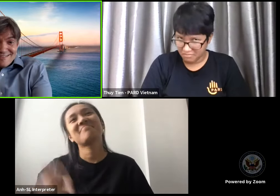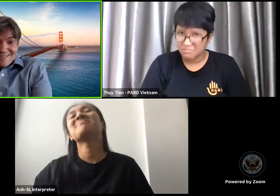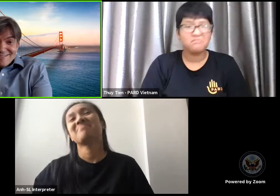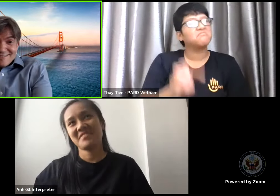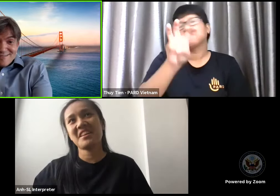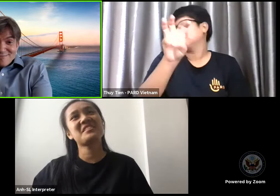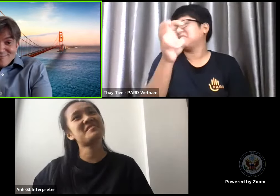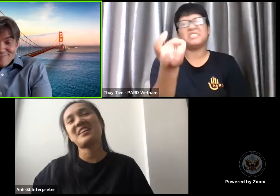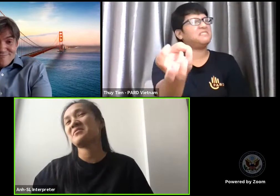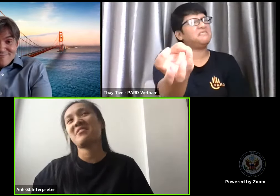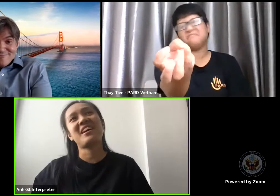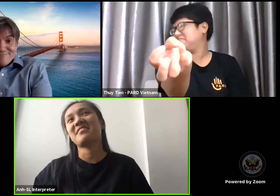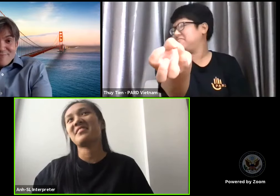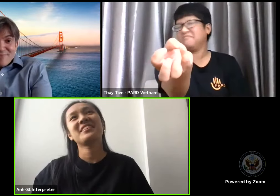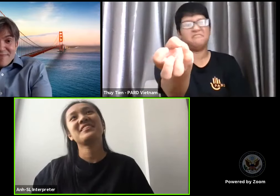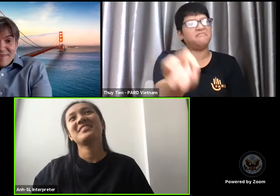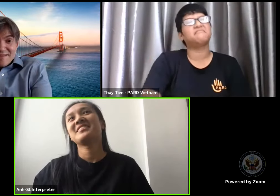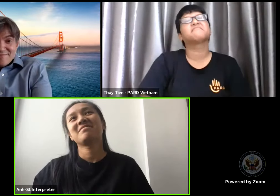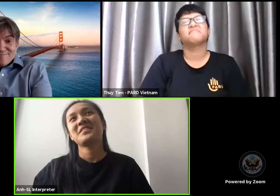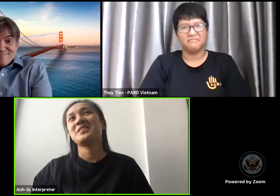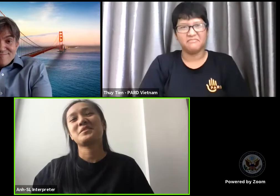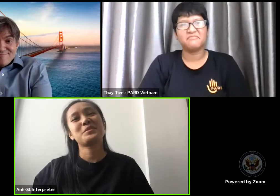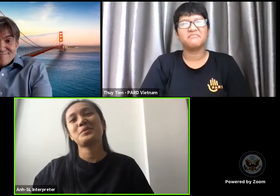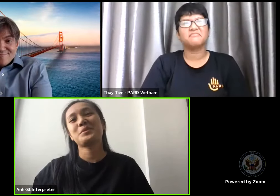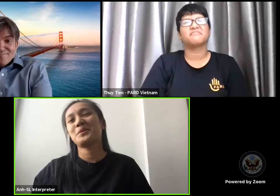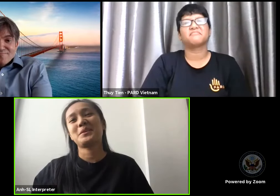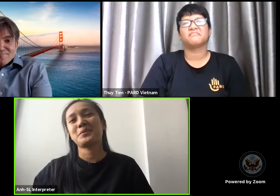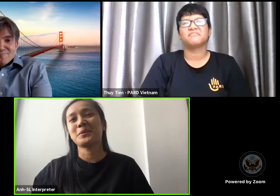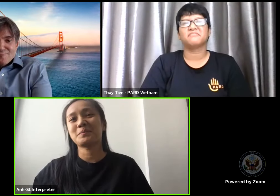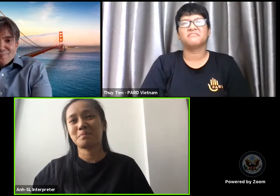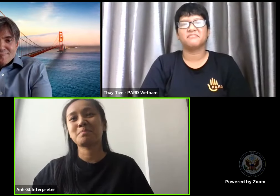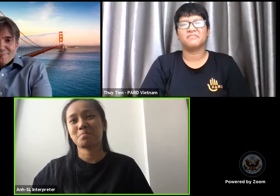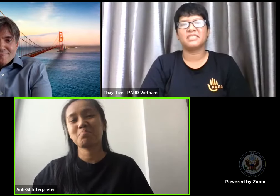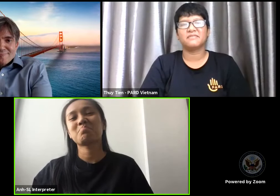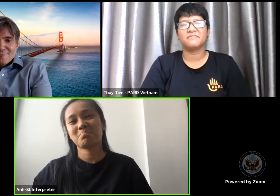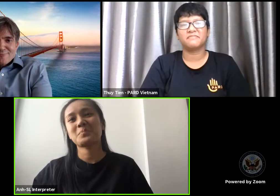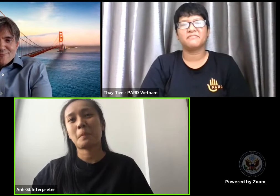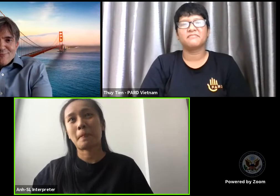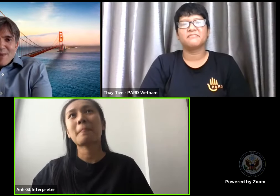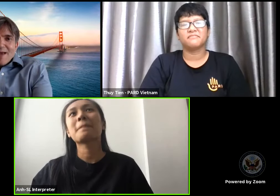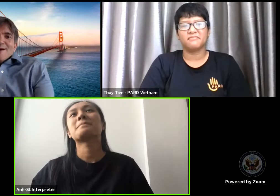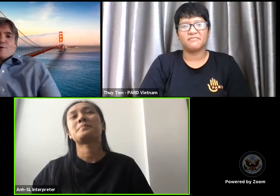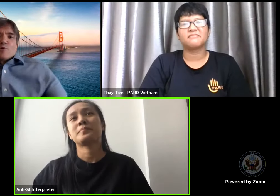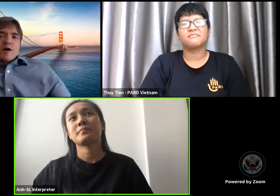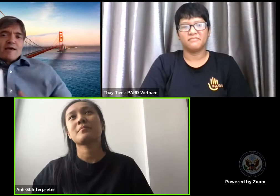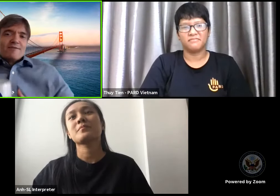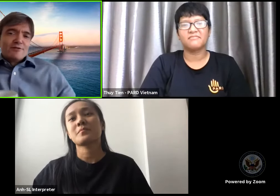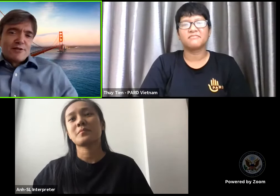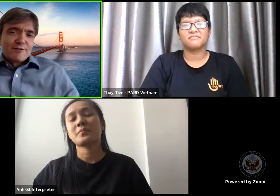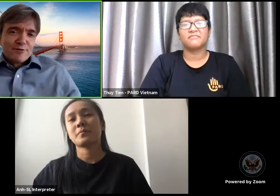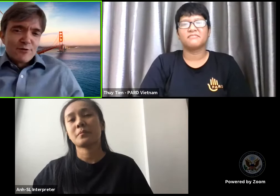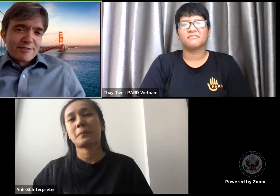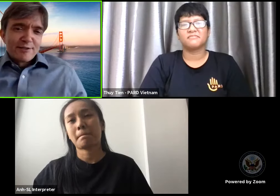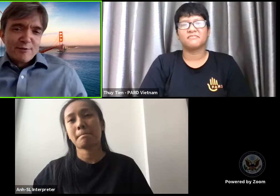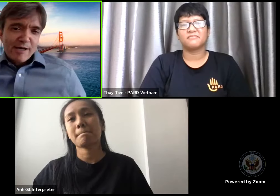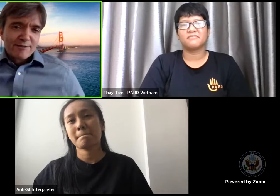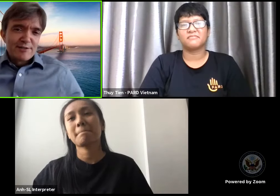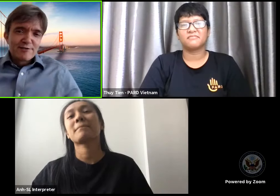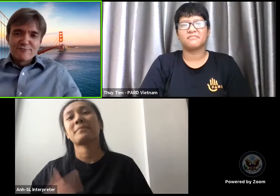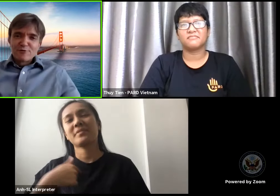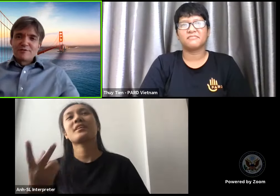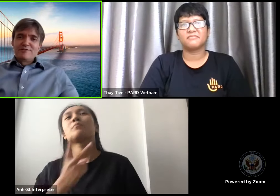[Anh] Yes that's right, it's too little. [Jason] I have a general question about teaching for you,